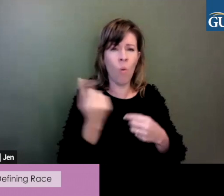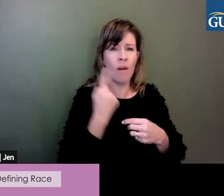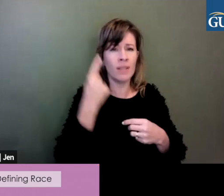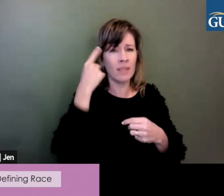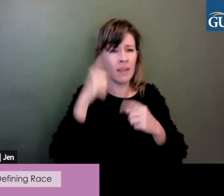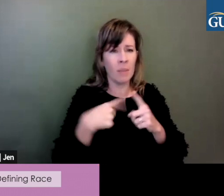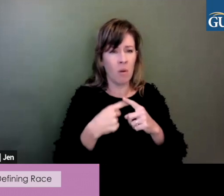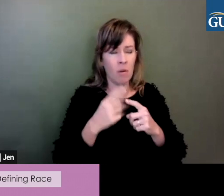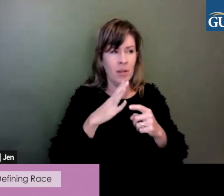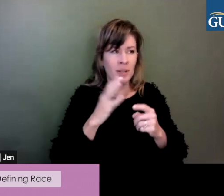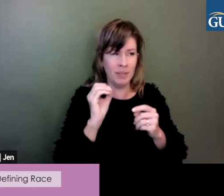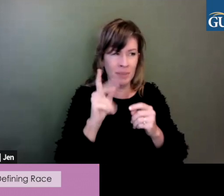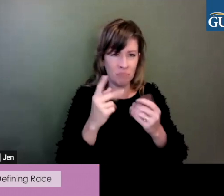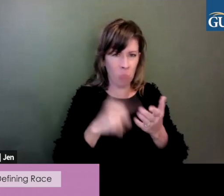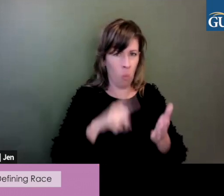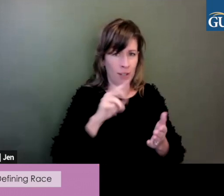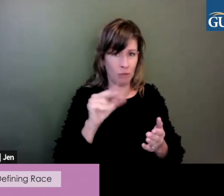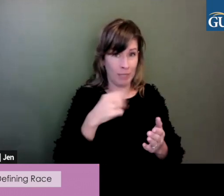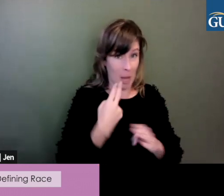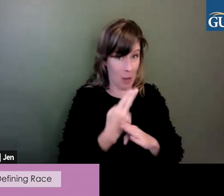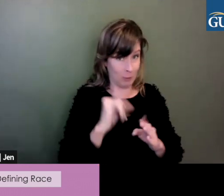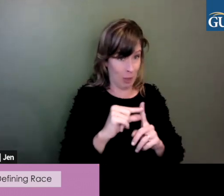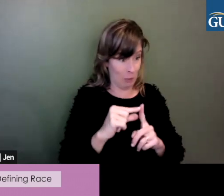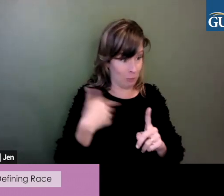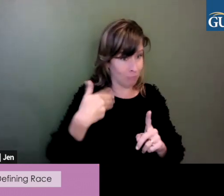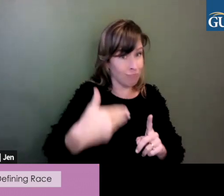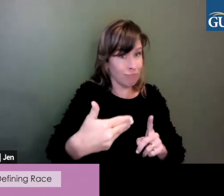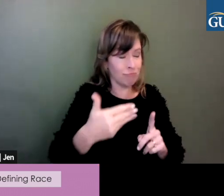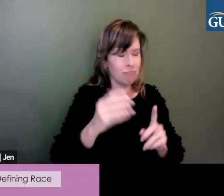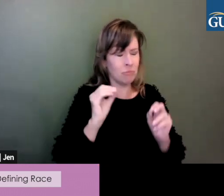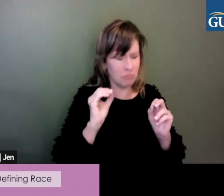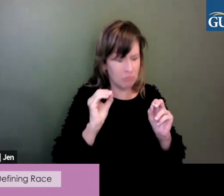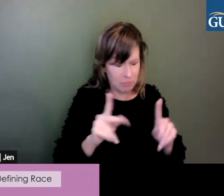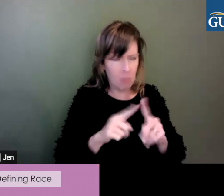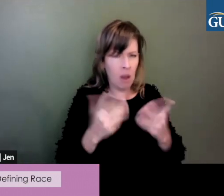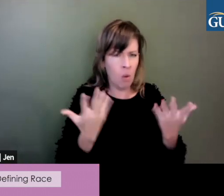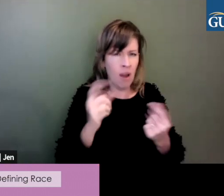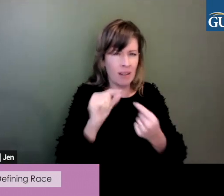around this term for a while. So what exactly, how do we